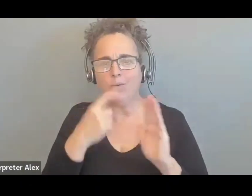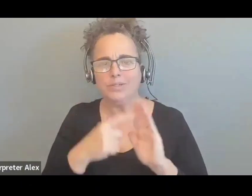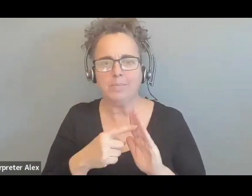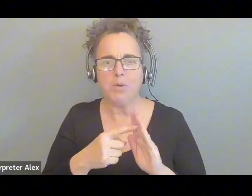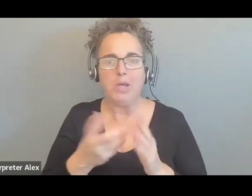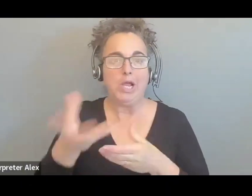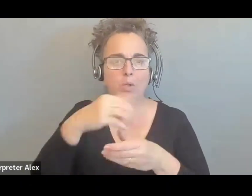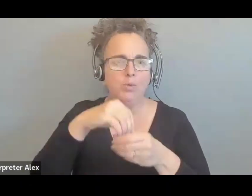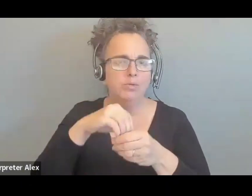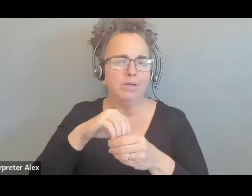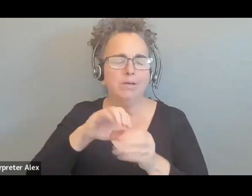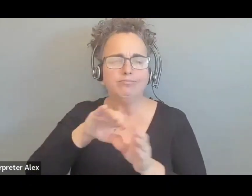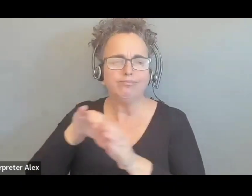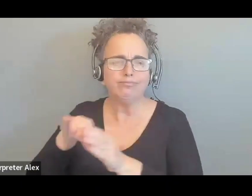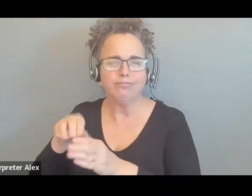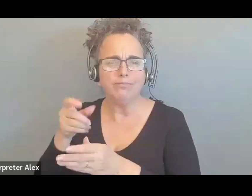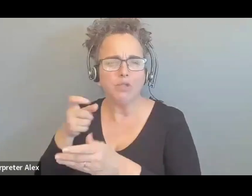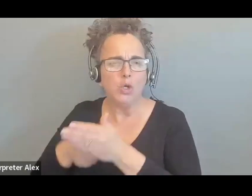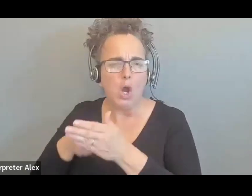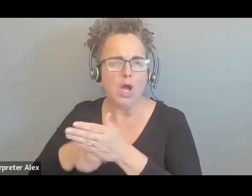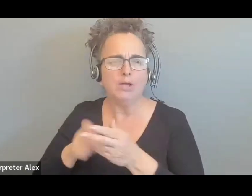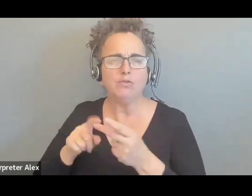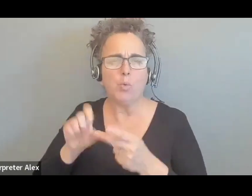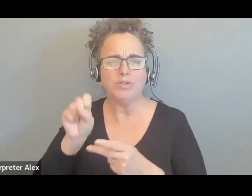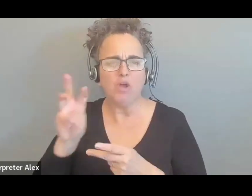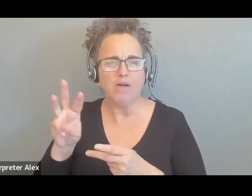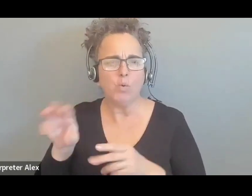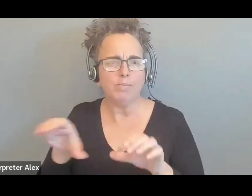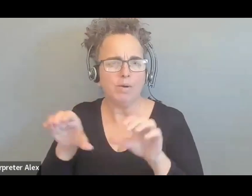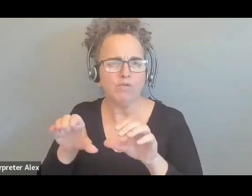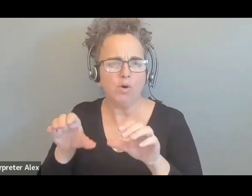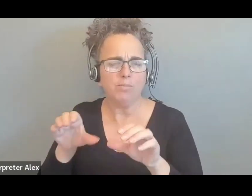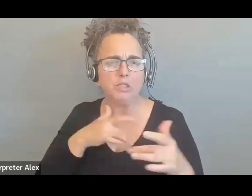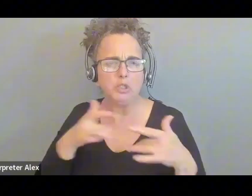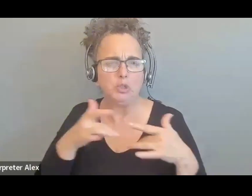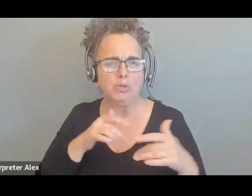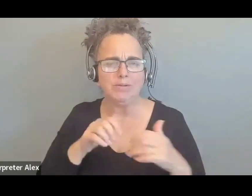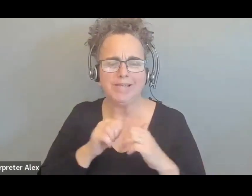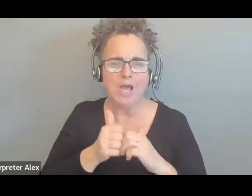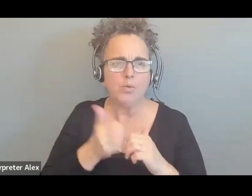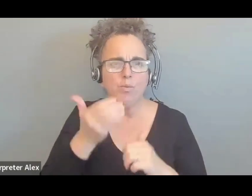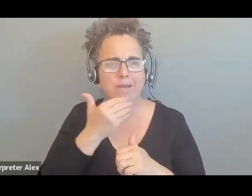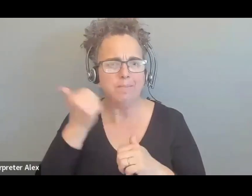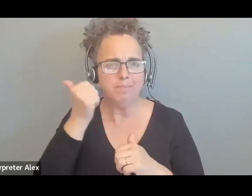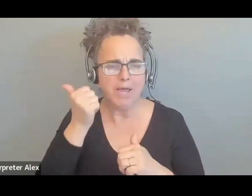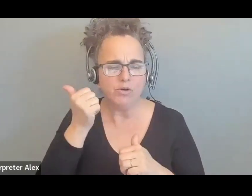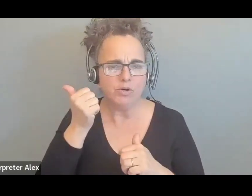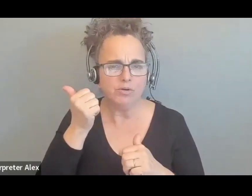or software performance concern. How can we better articulate the long term innovation